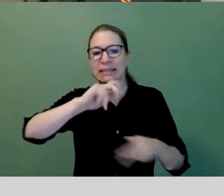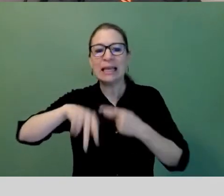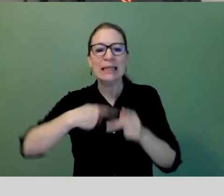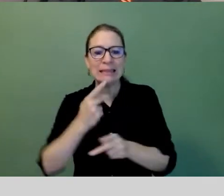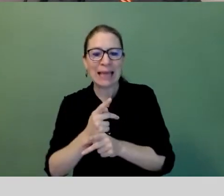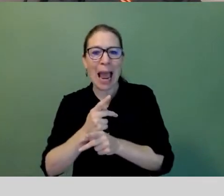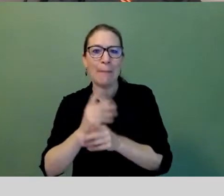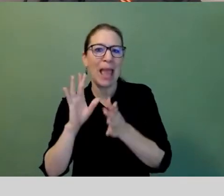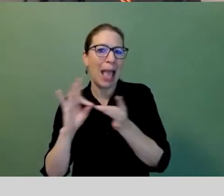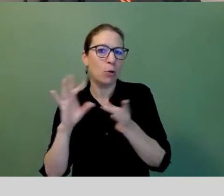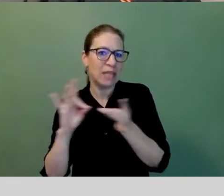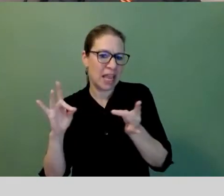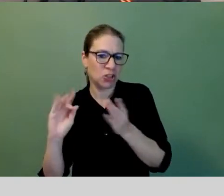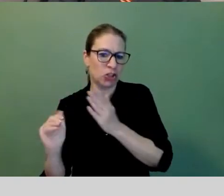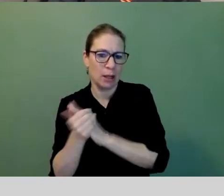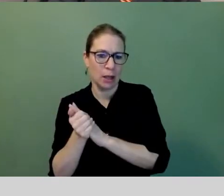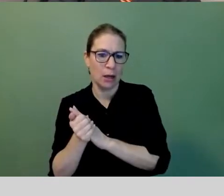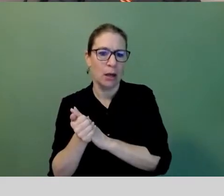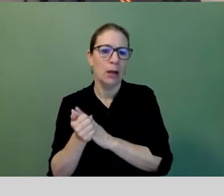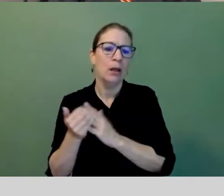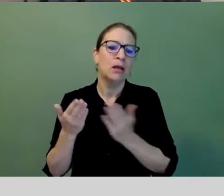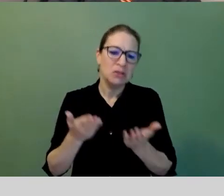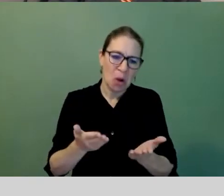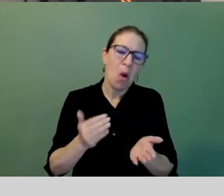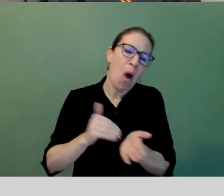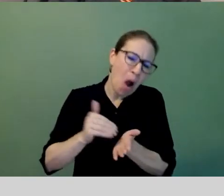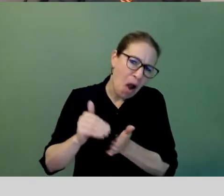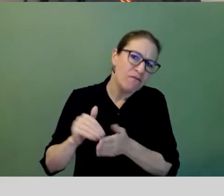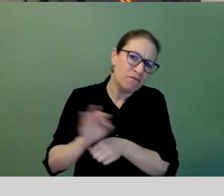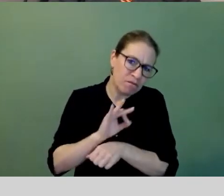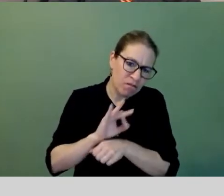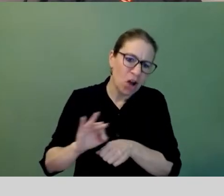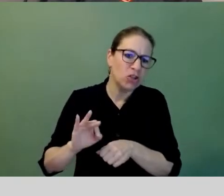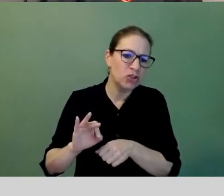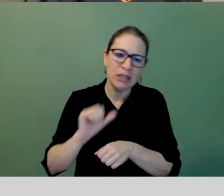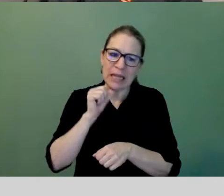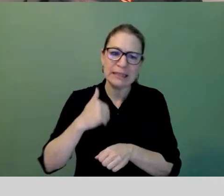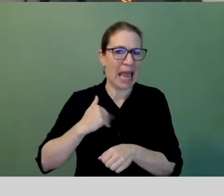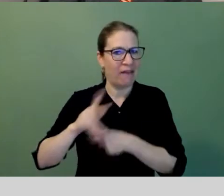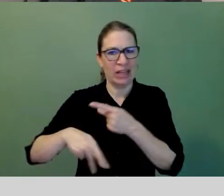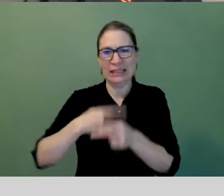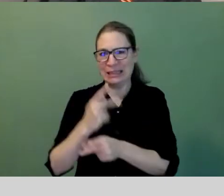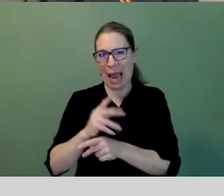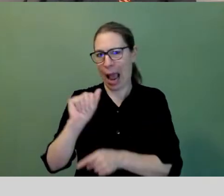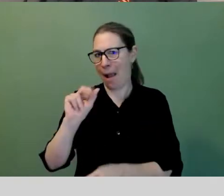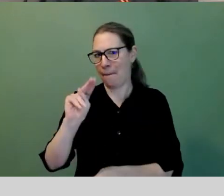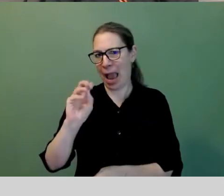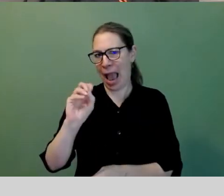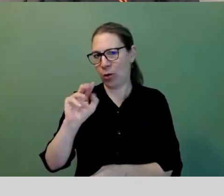that is we have class method or an instance method or a function, it does not have any type annotation.